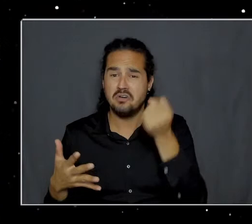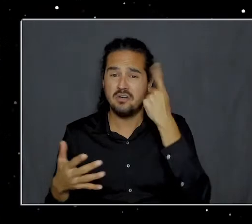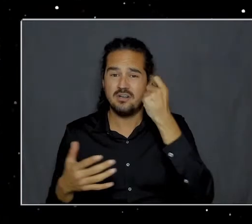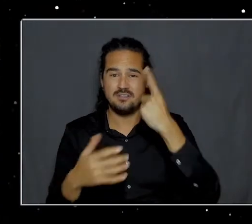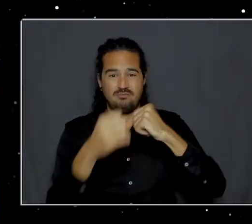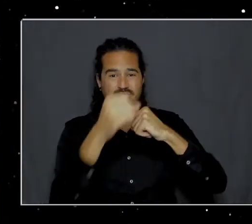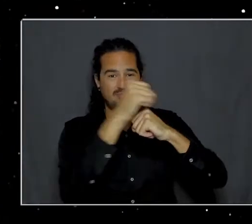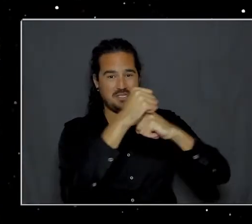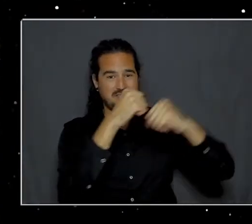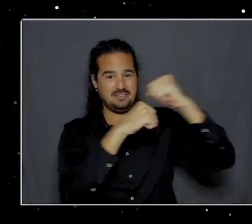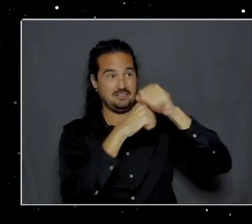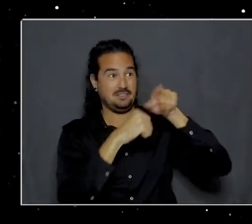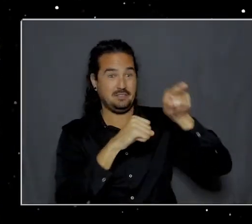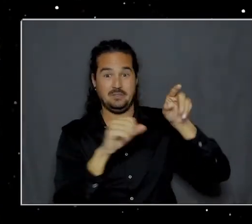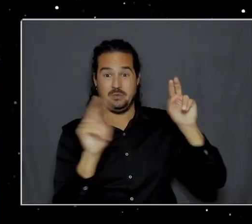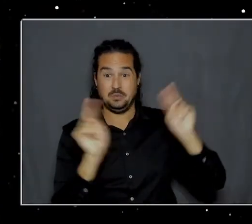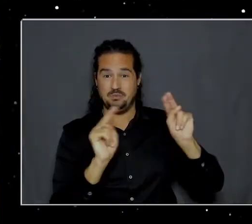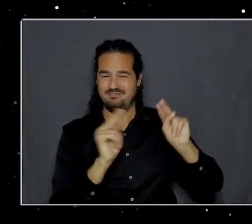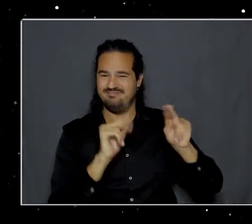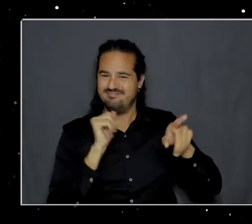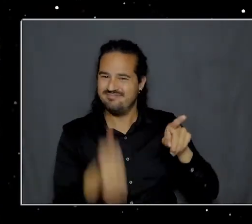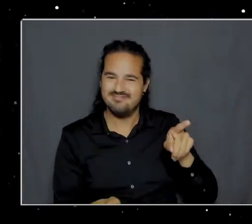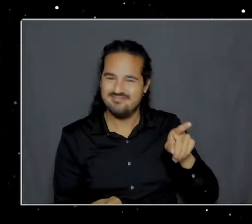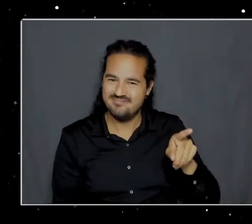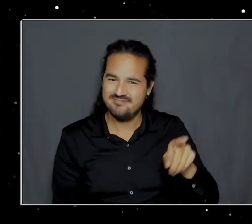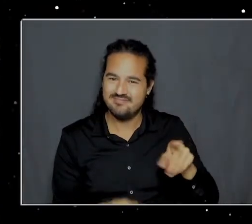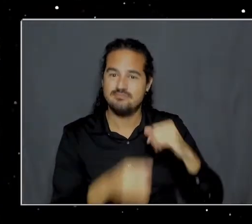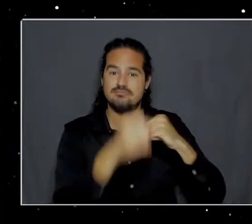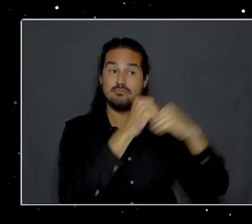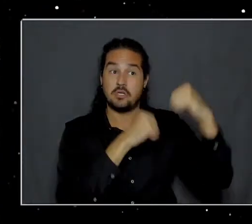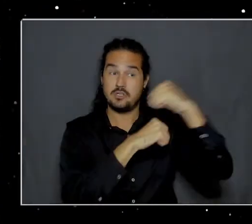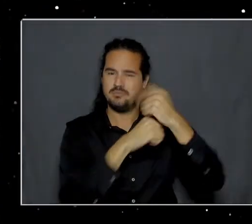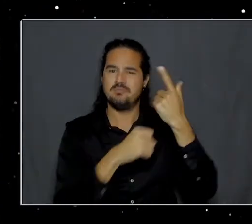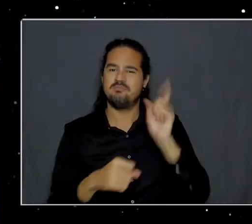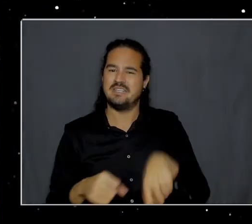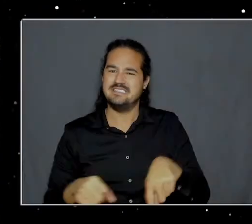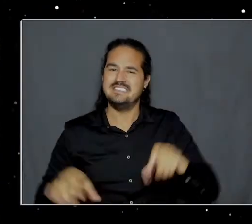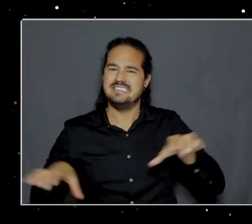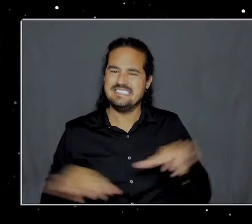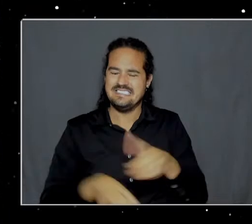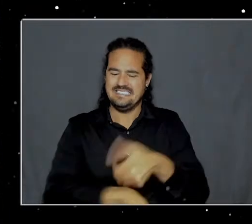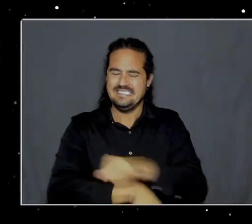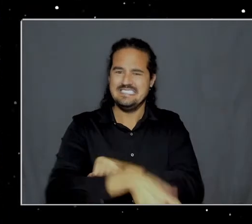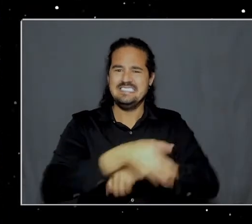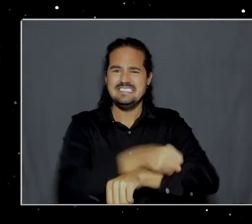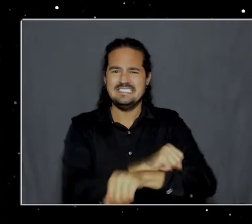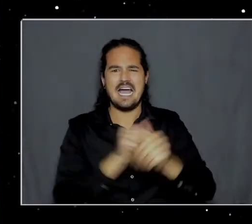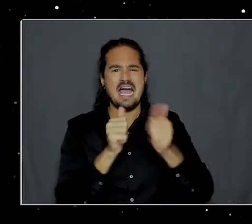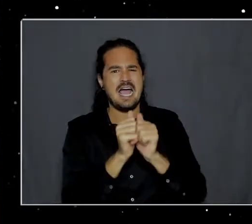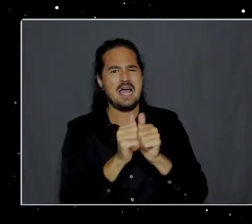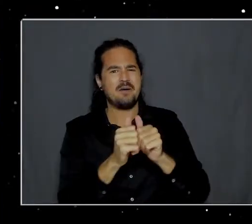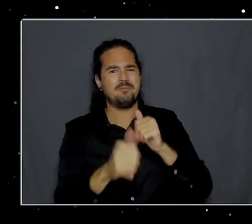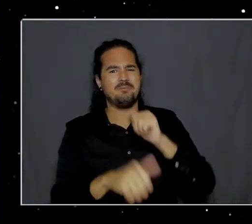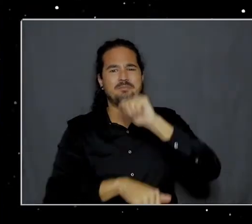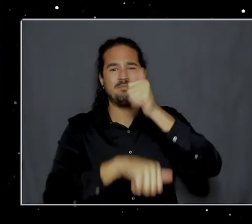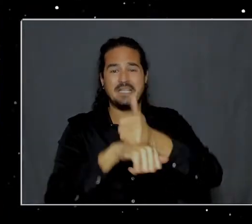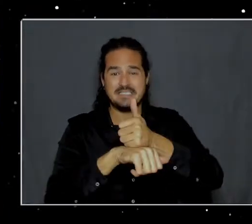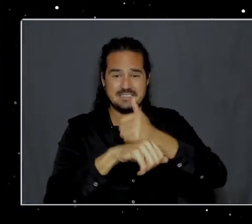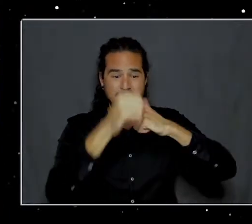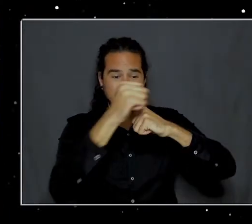AND THAT'S GOOD, AS FAR AS IT GOES, BUT STRUCTURES ARE NOT JUST NEUTRAL. STRUCTURES ARE AFFIRMATIVELY DOING WORK.